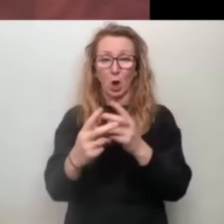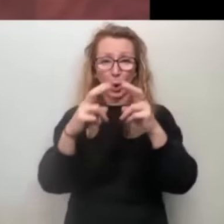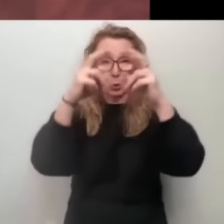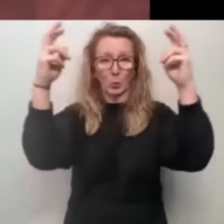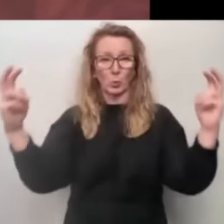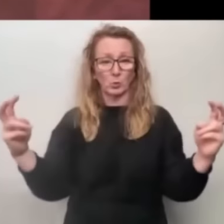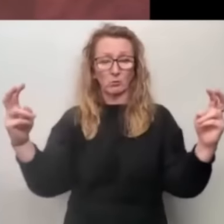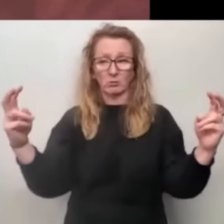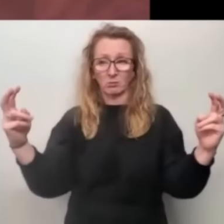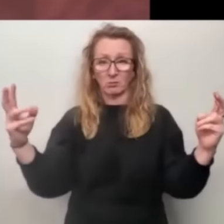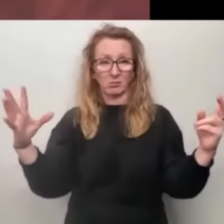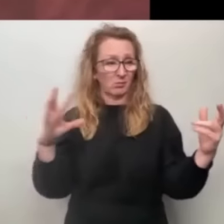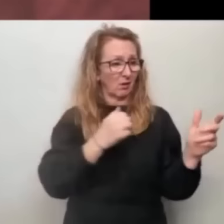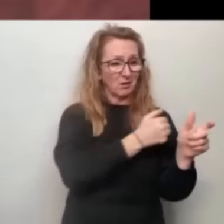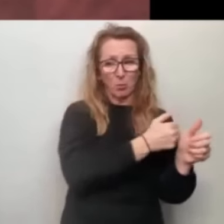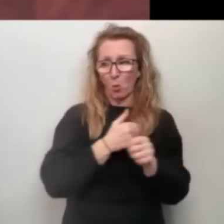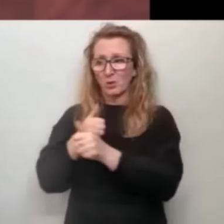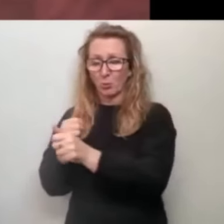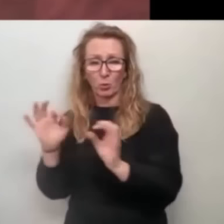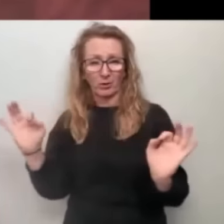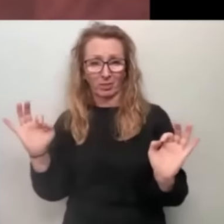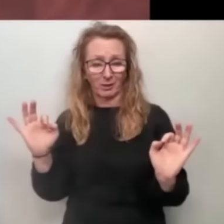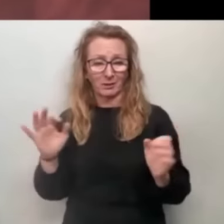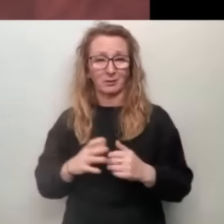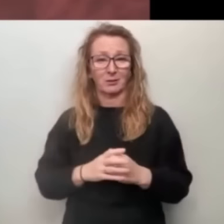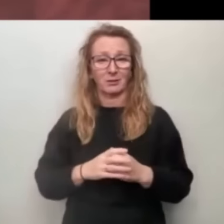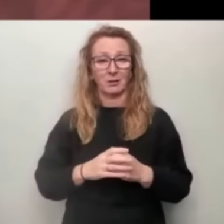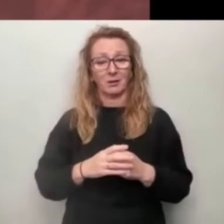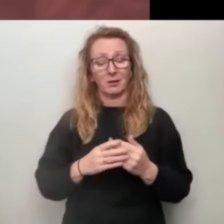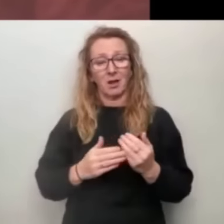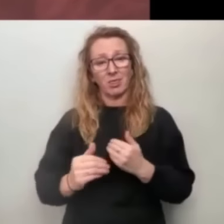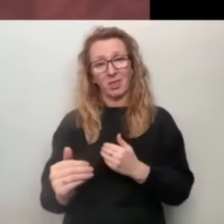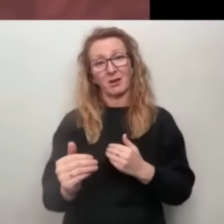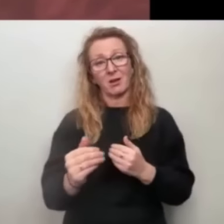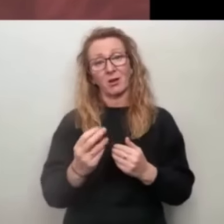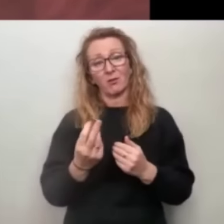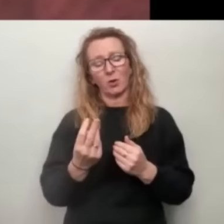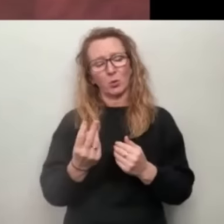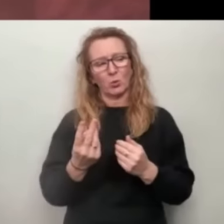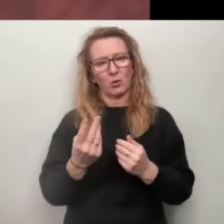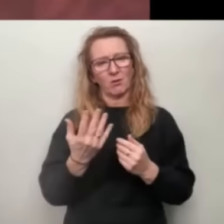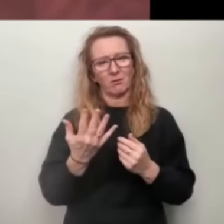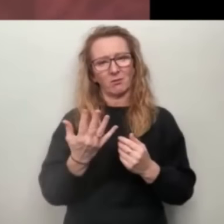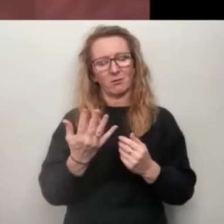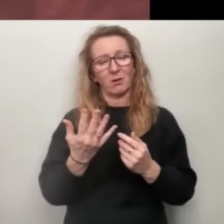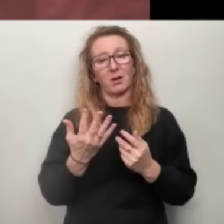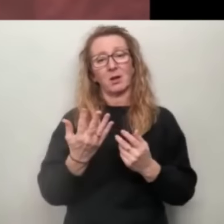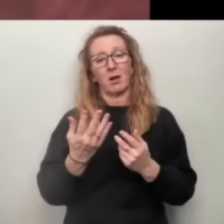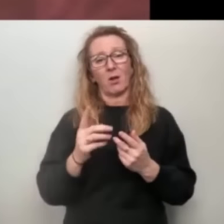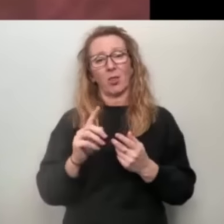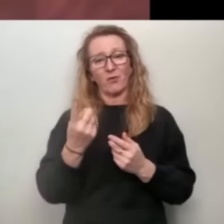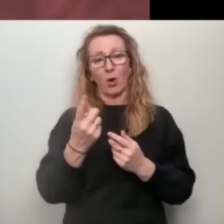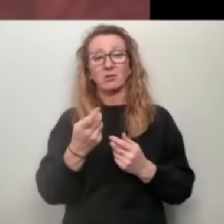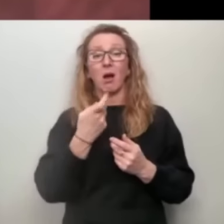Now within 20 years, just a few miles away in Shrewsbury, the world's first iron framed building was constructed.